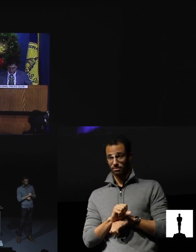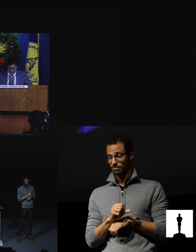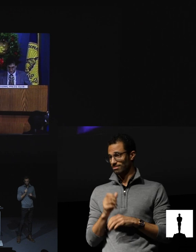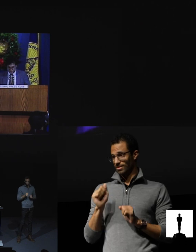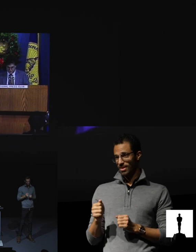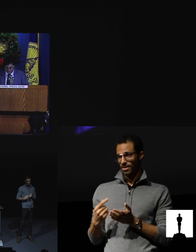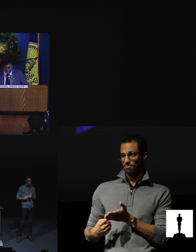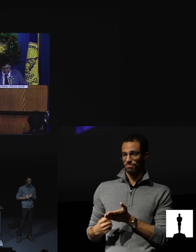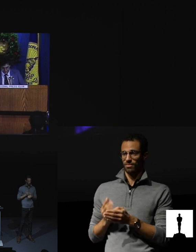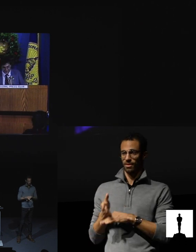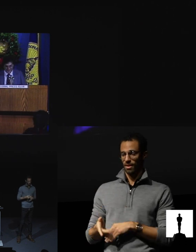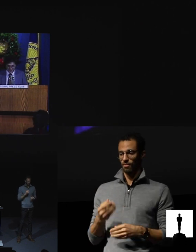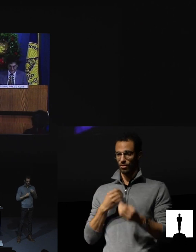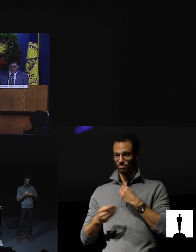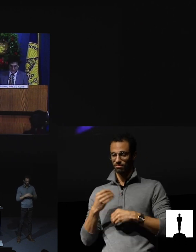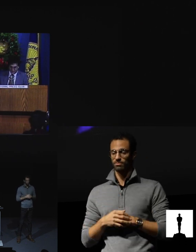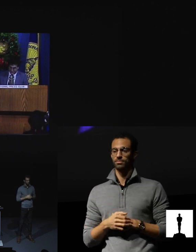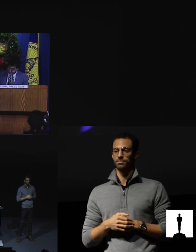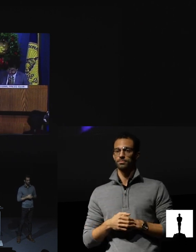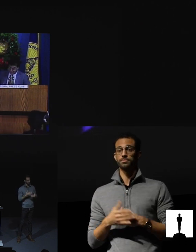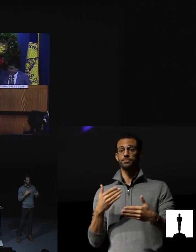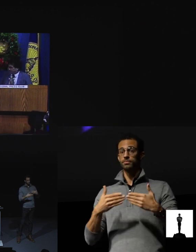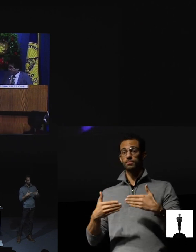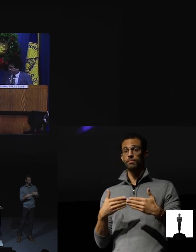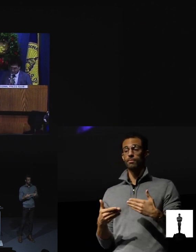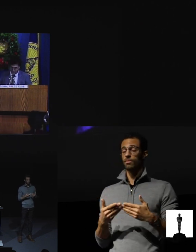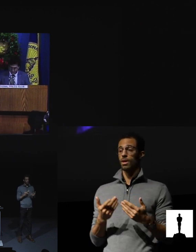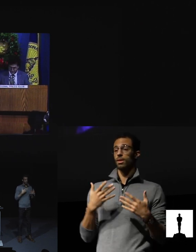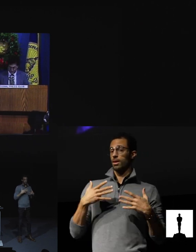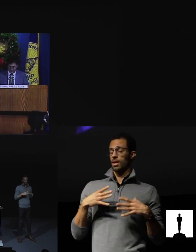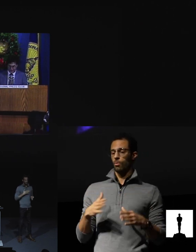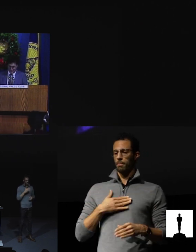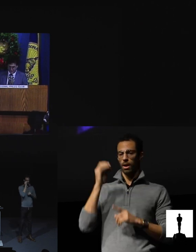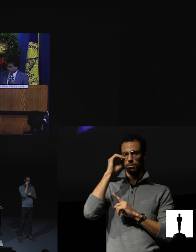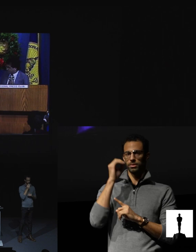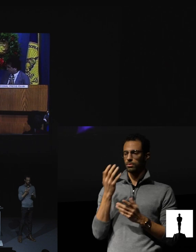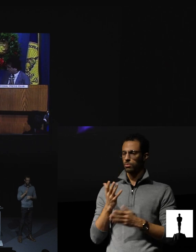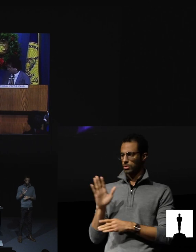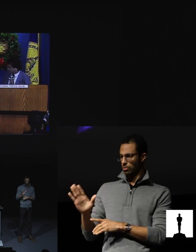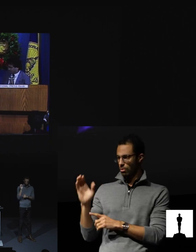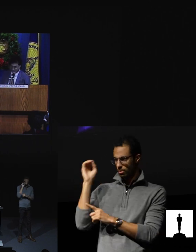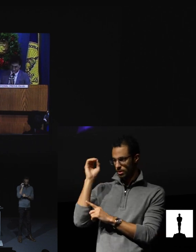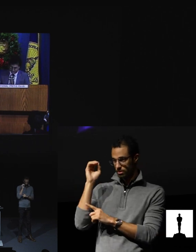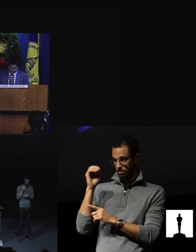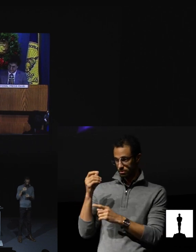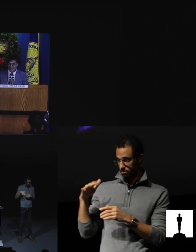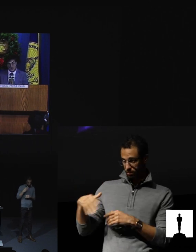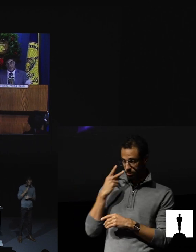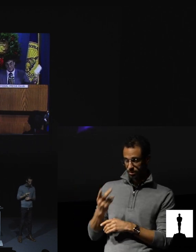in my opinion, they want to know what you think about the movie. Have you seen it?